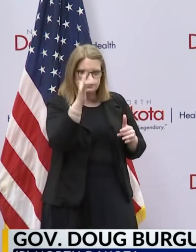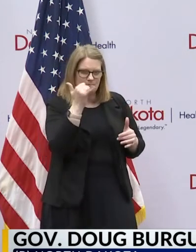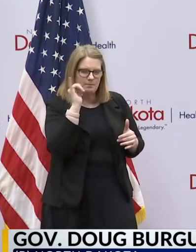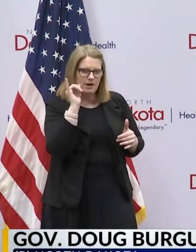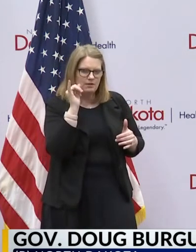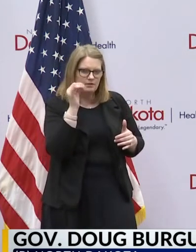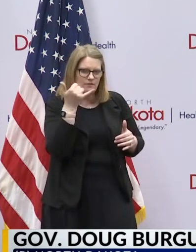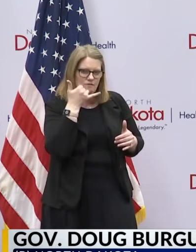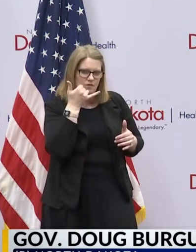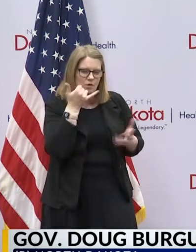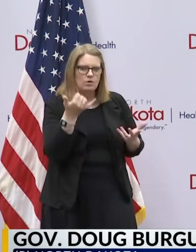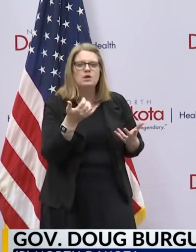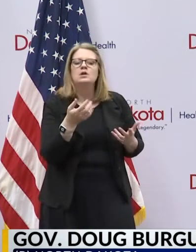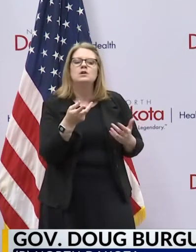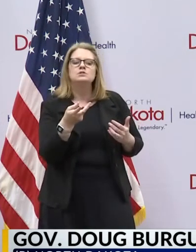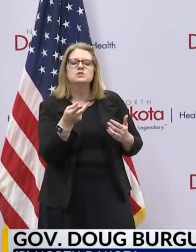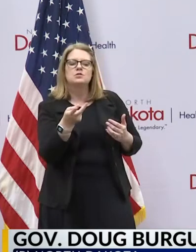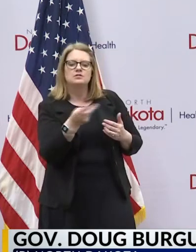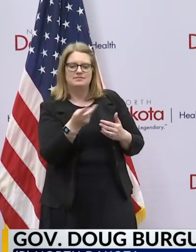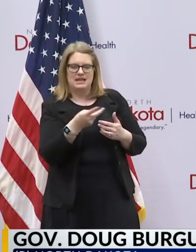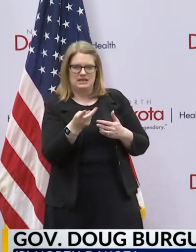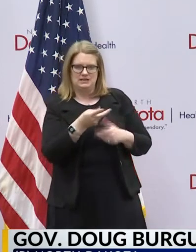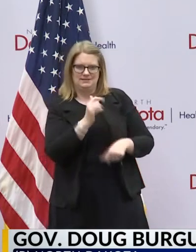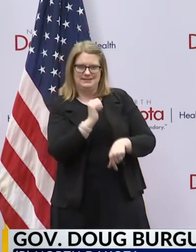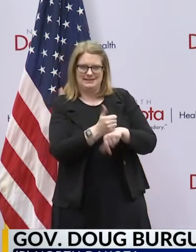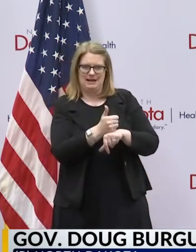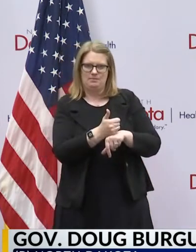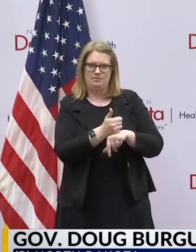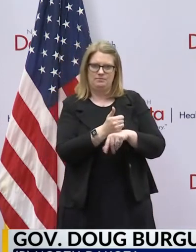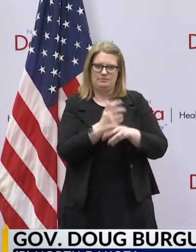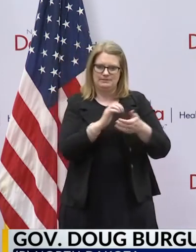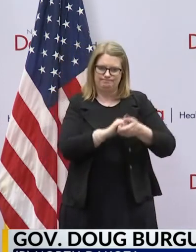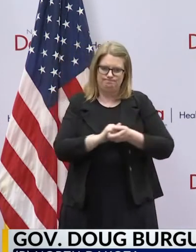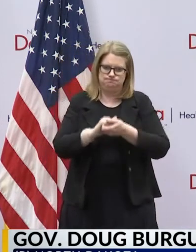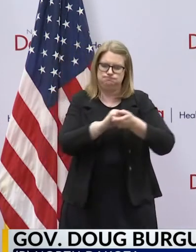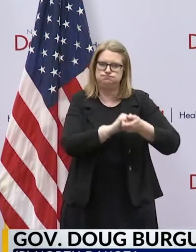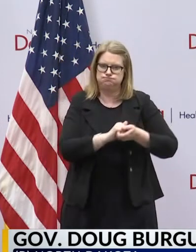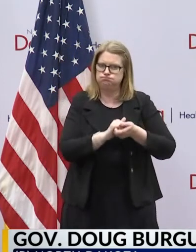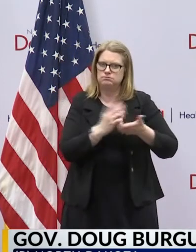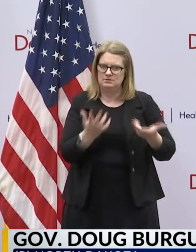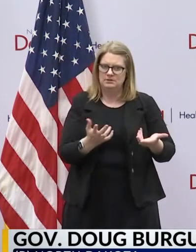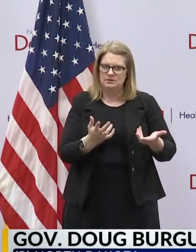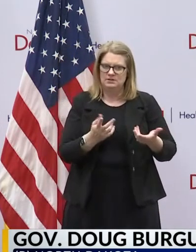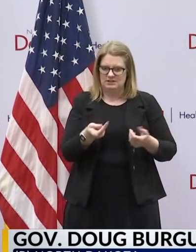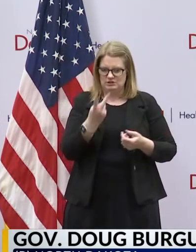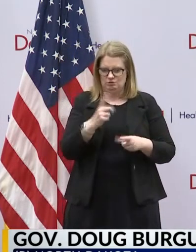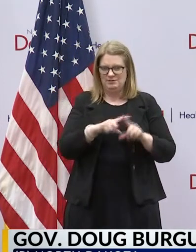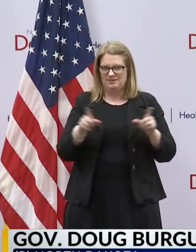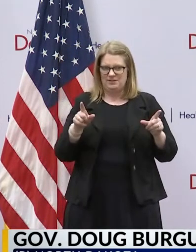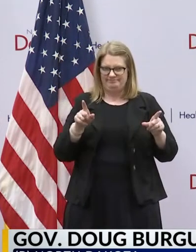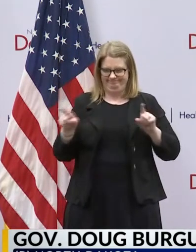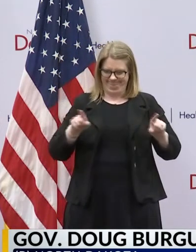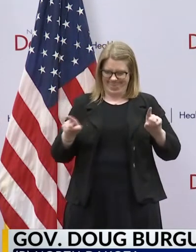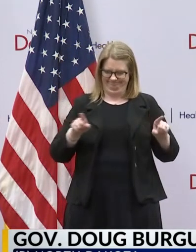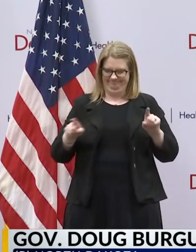WHEN YOU'RE IN CLOSE PROXIMITY TO ANOTHER SMART PHONE AND SO APPLE AND GOOGLE TECHNOLOGY, THEY CAME OUT WITH THIS, THIS WOULD NOT HAVE BEEN POSSIBLE